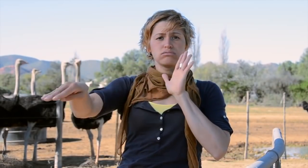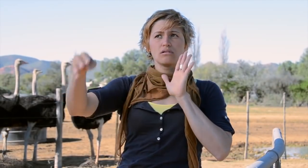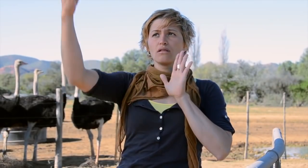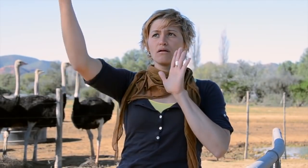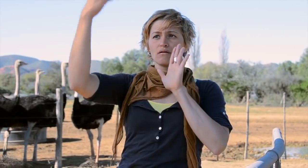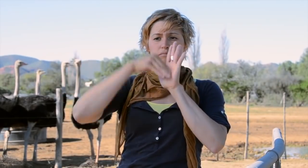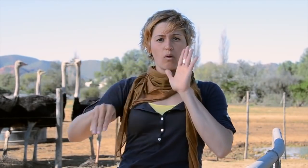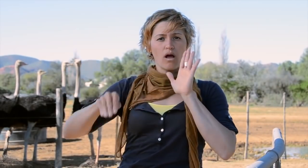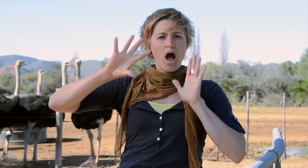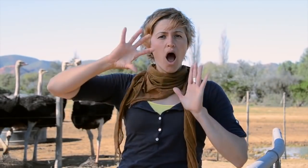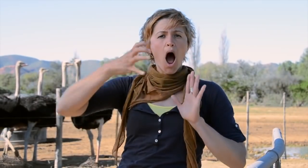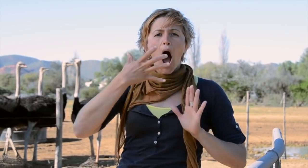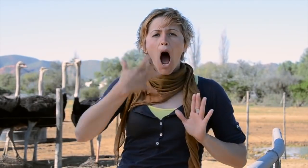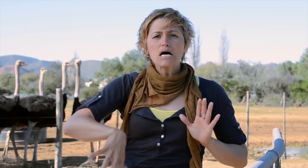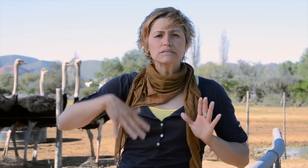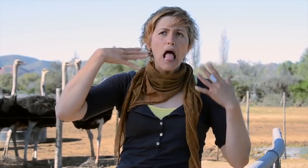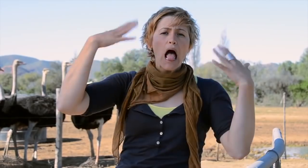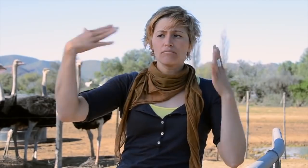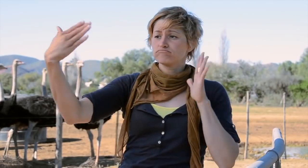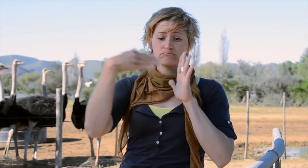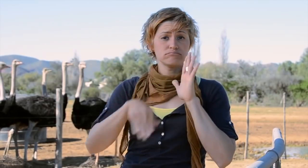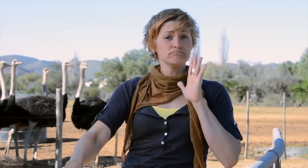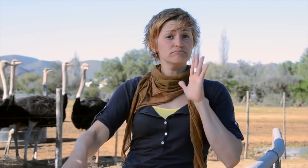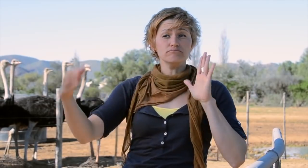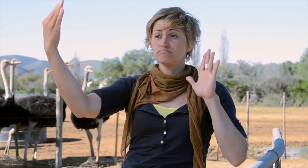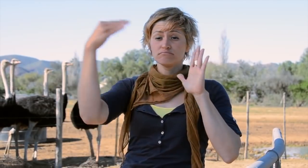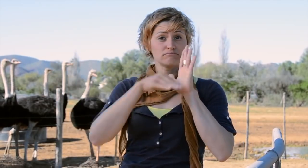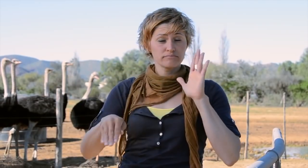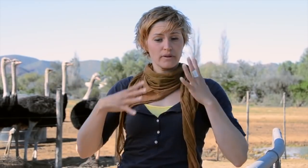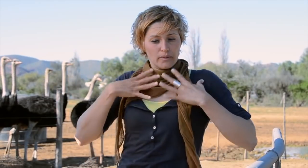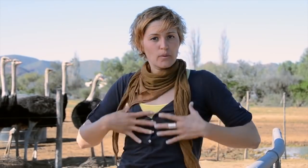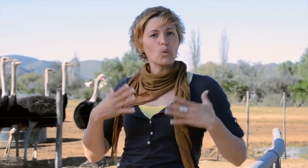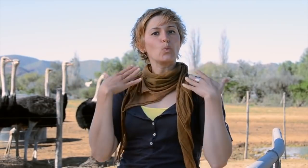summer from the sun and repel the cold